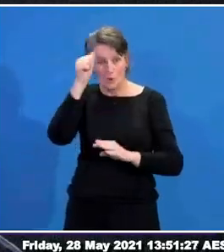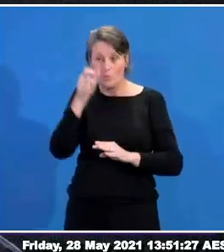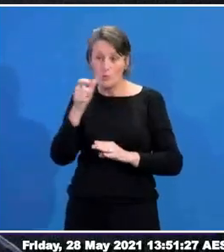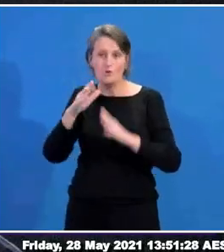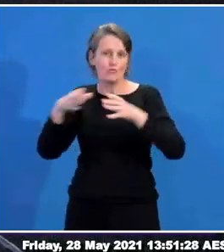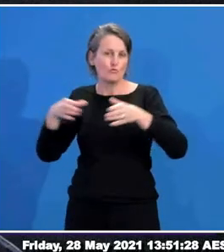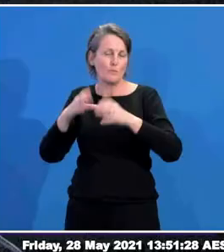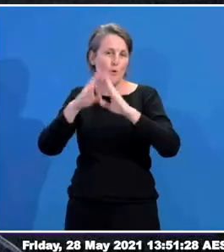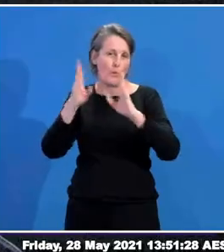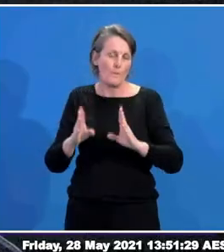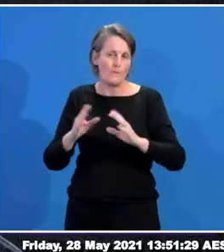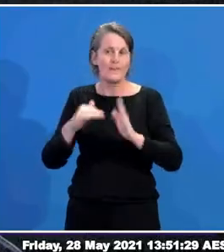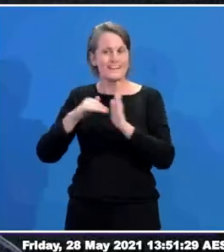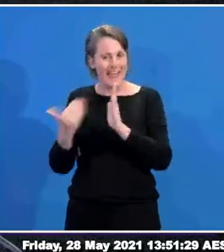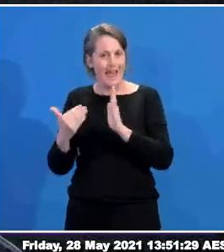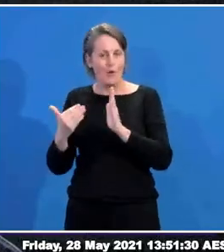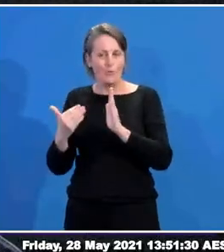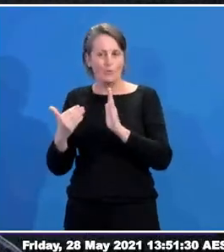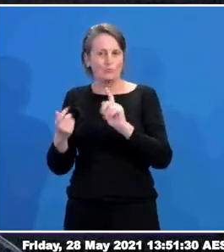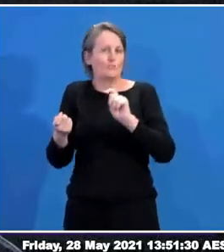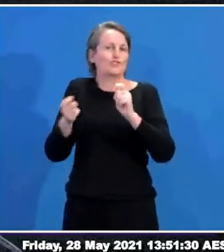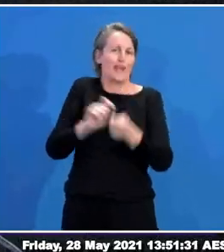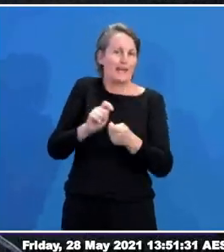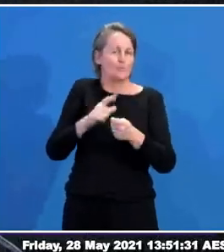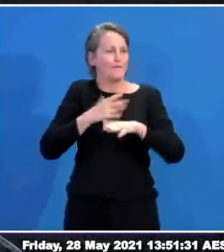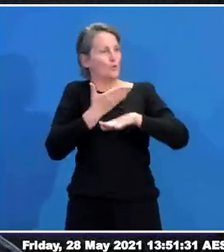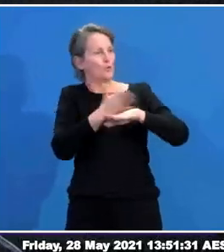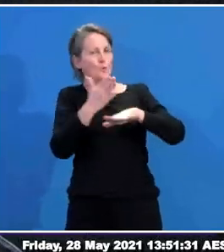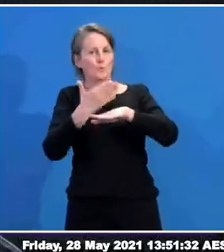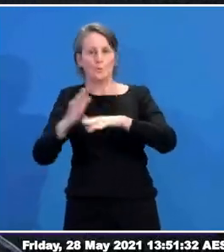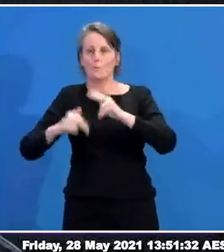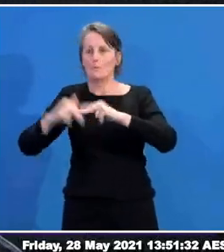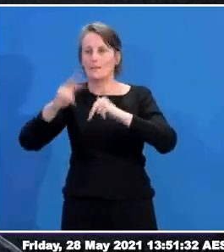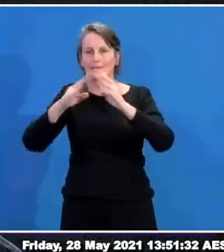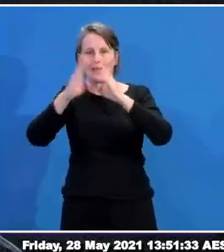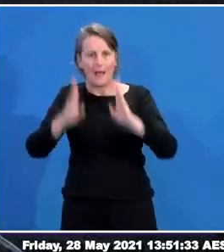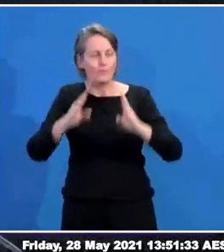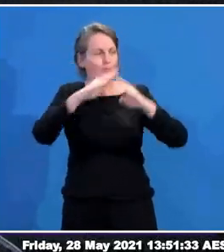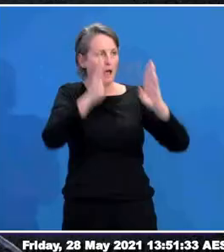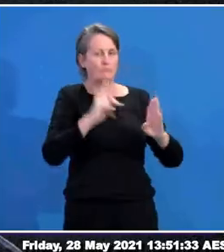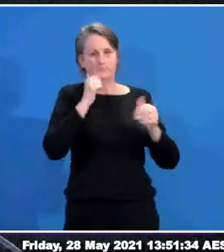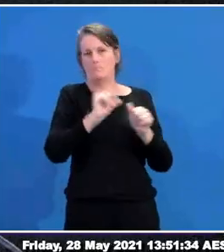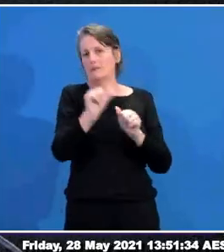We are seeing much more contemporary SDA properties now starting to emerge in the market, which is good.